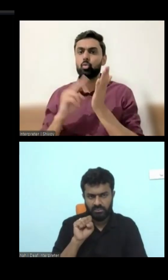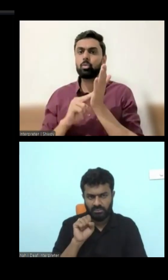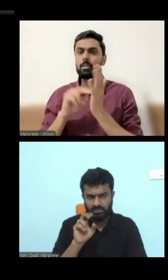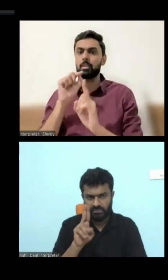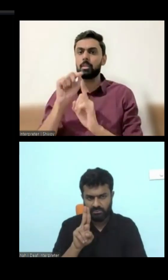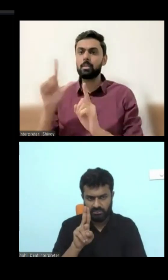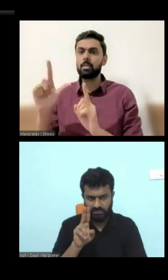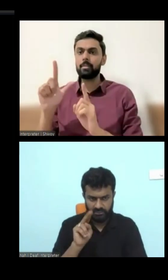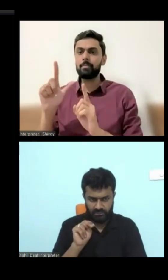And senior citizens?